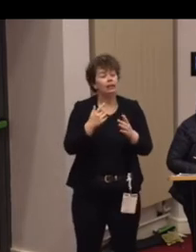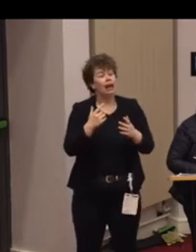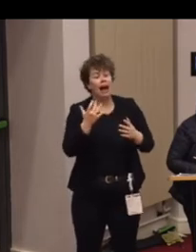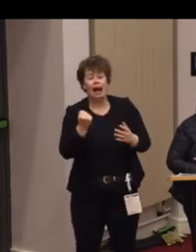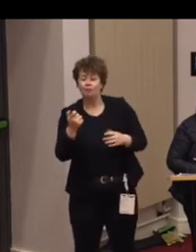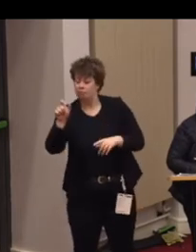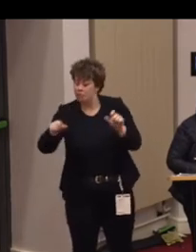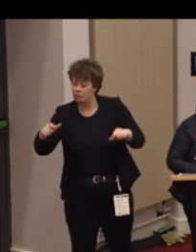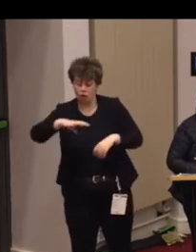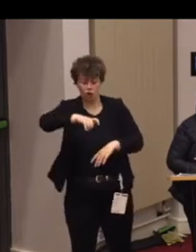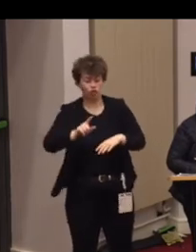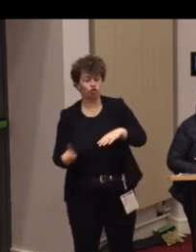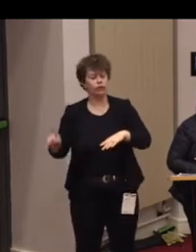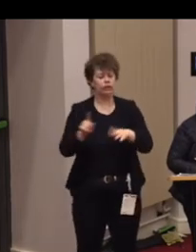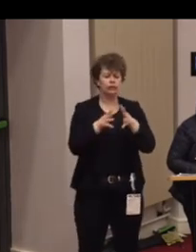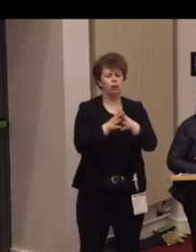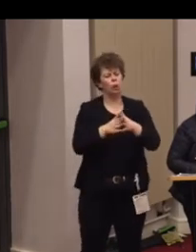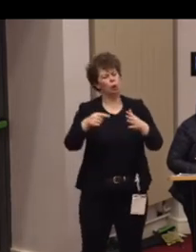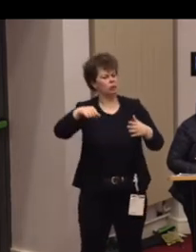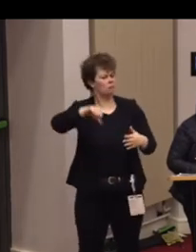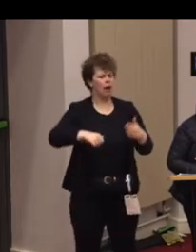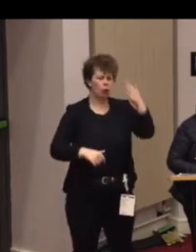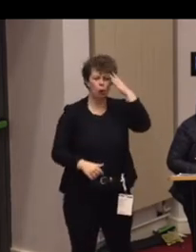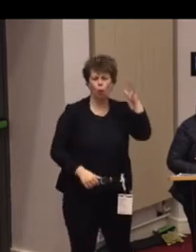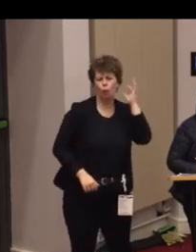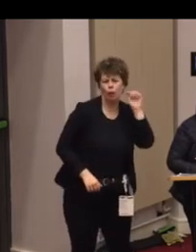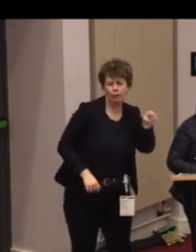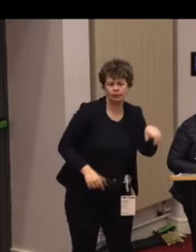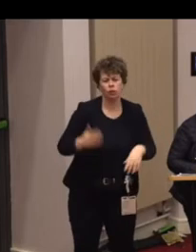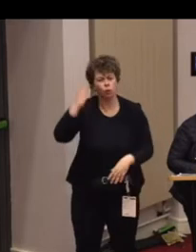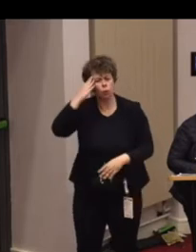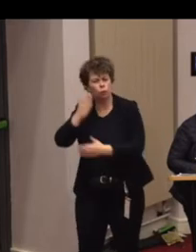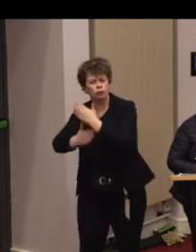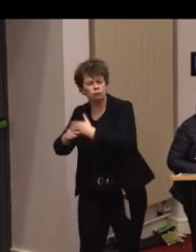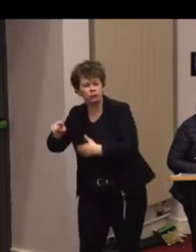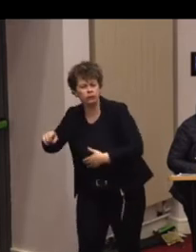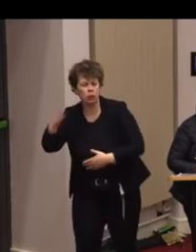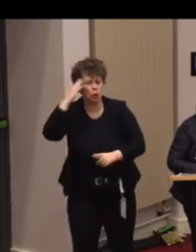The single dominant identity in the world view with the seat of power, the dominant